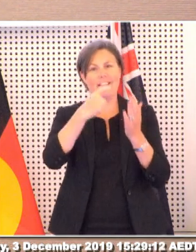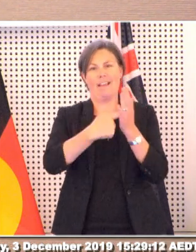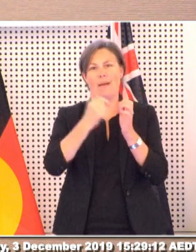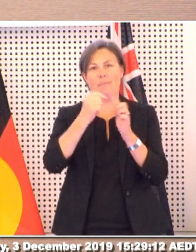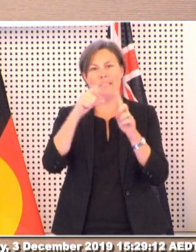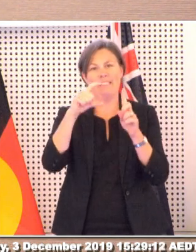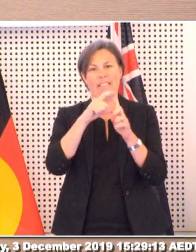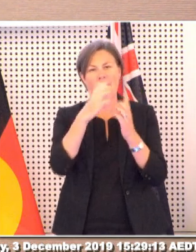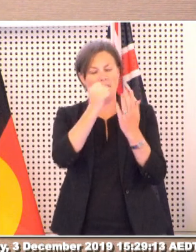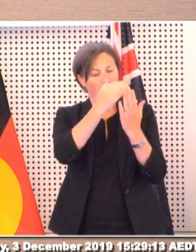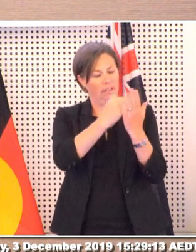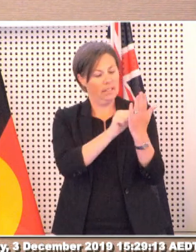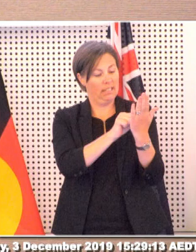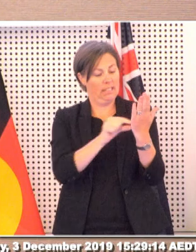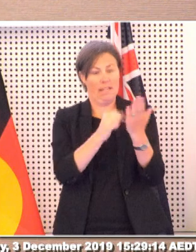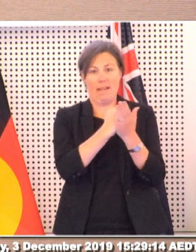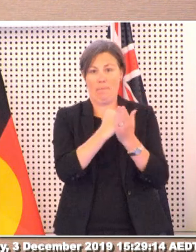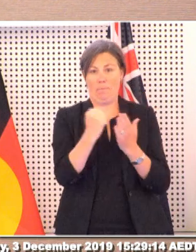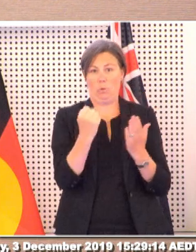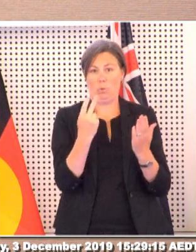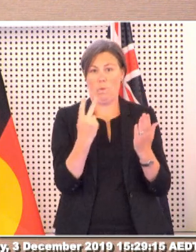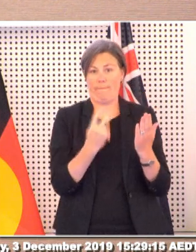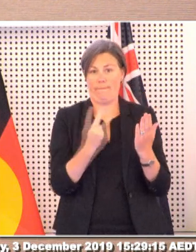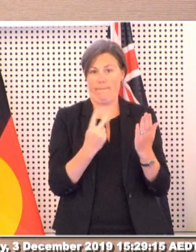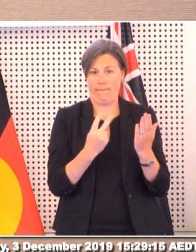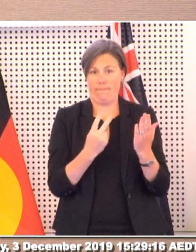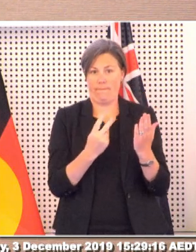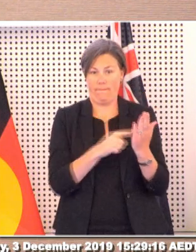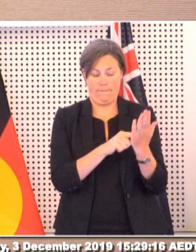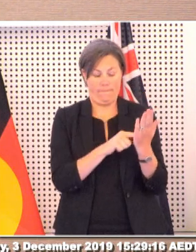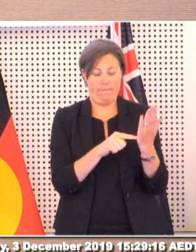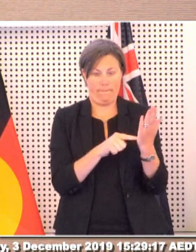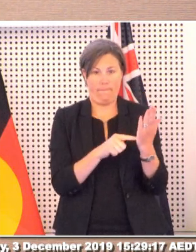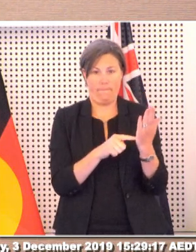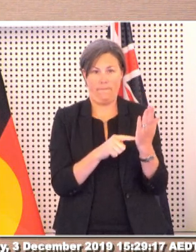equality before the law, says that people